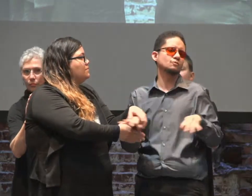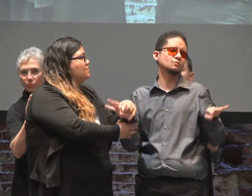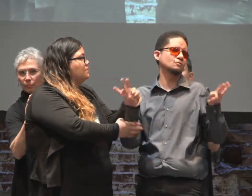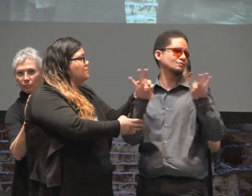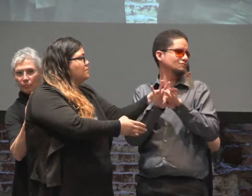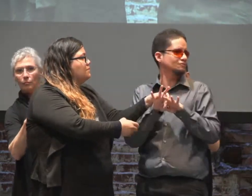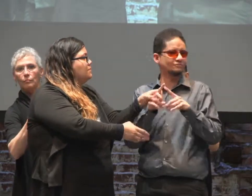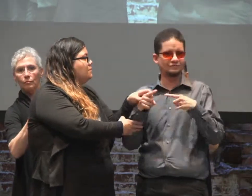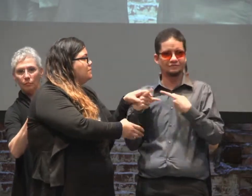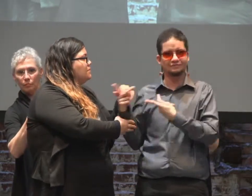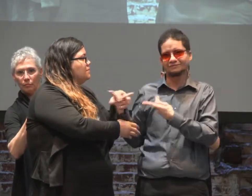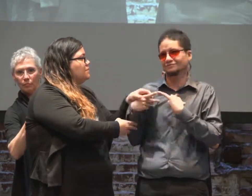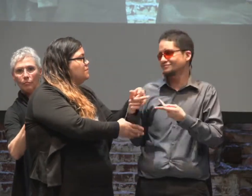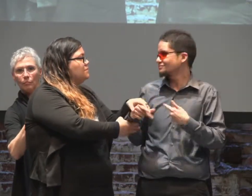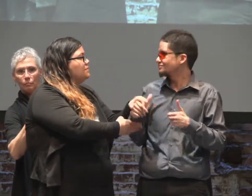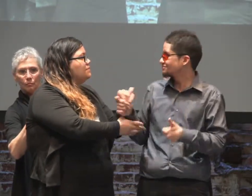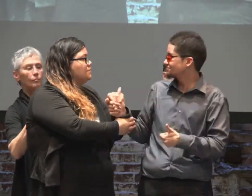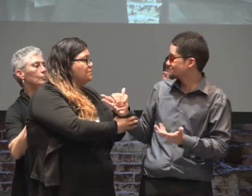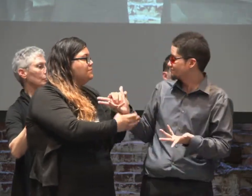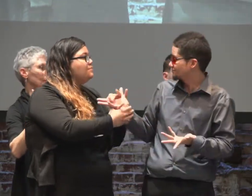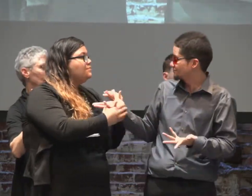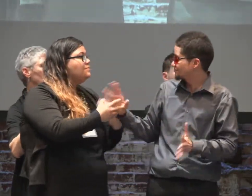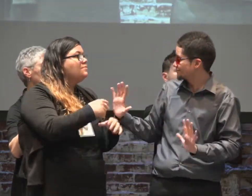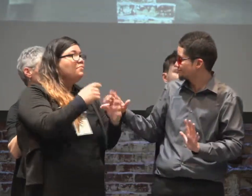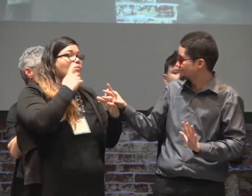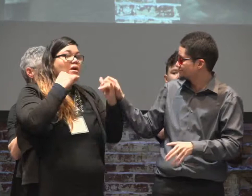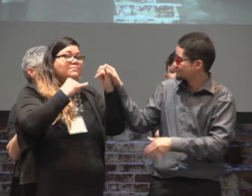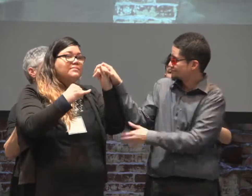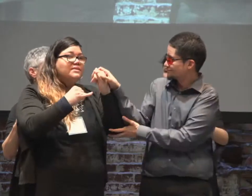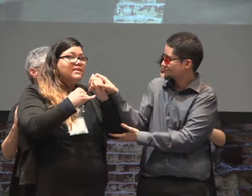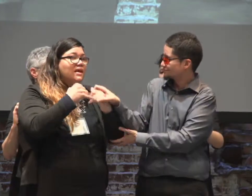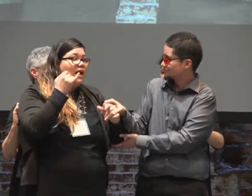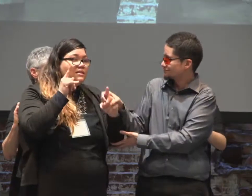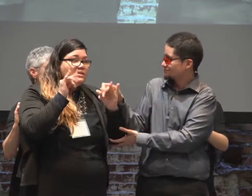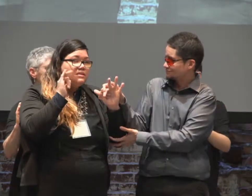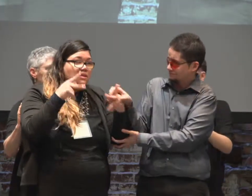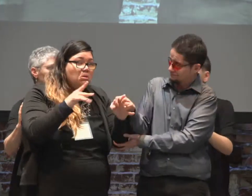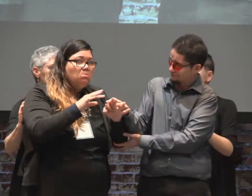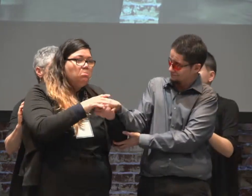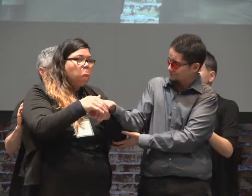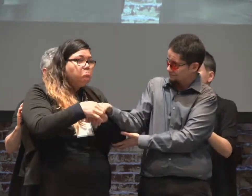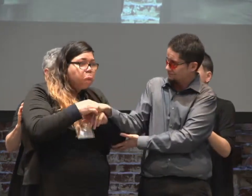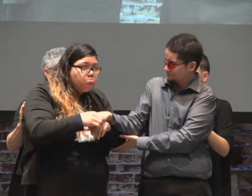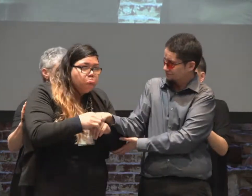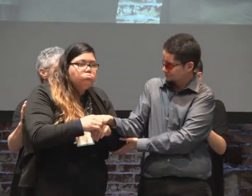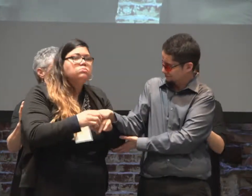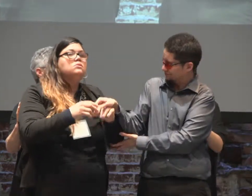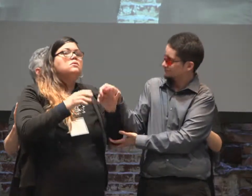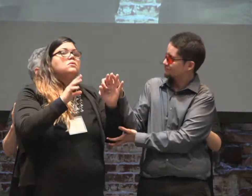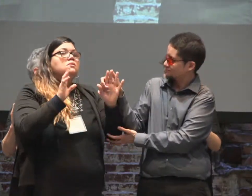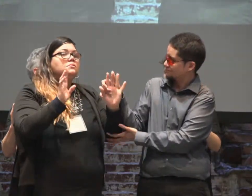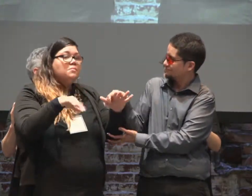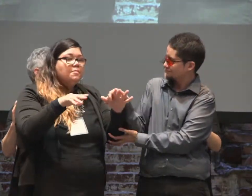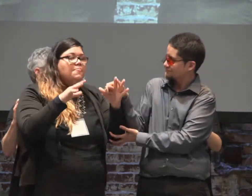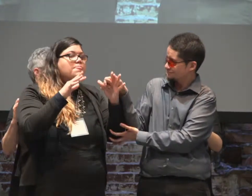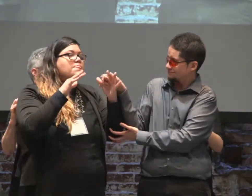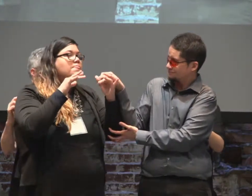so just keep us included in the conversation and also included in what peripheral, visual information is happening in and around us.